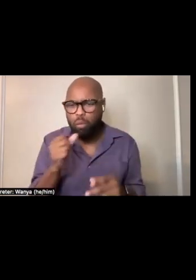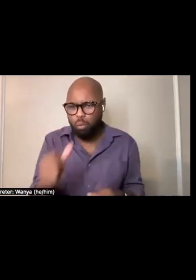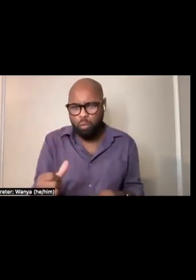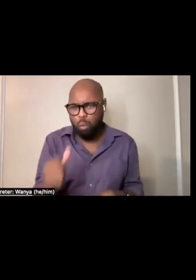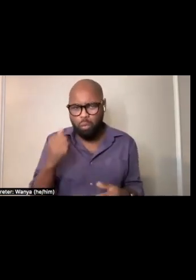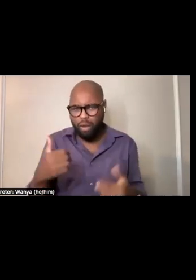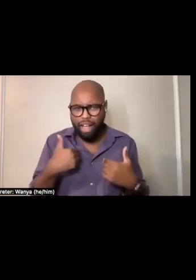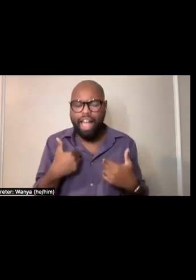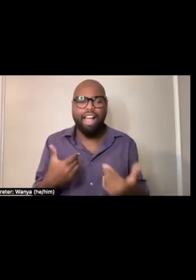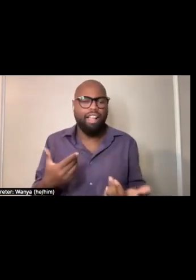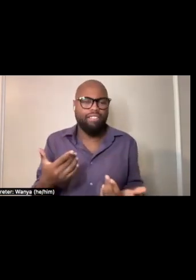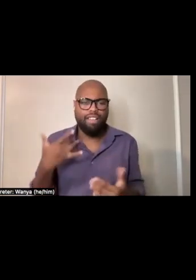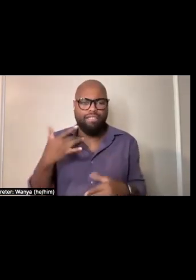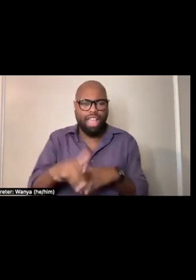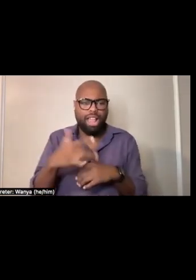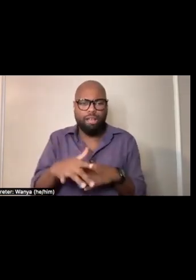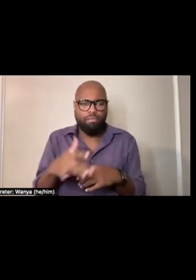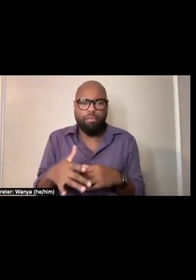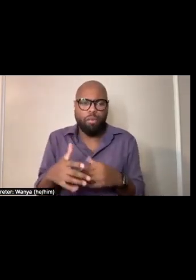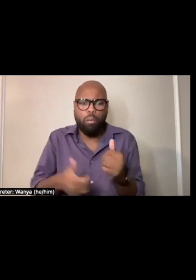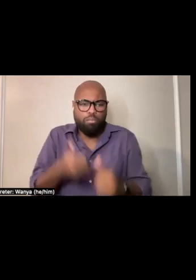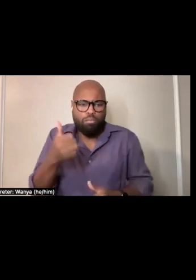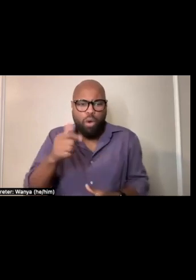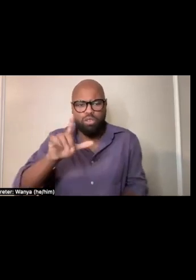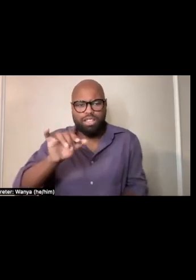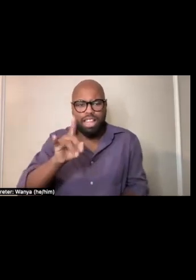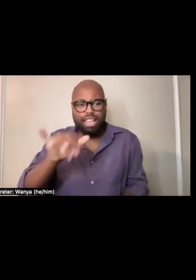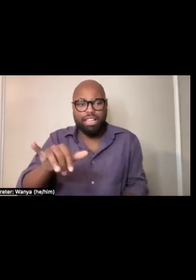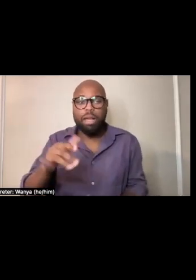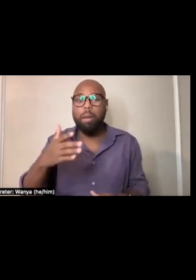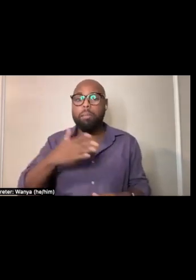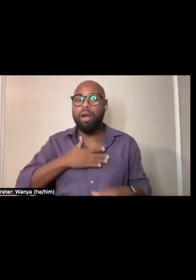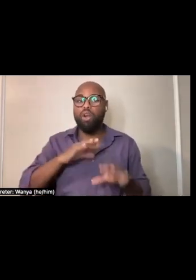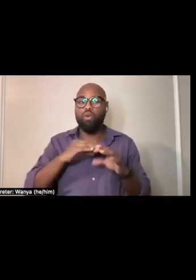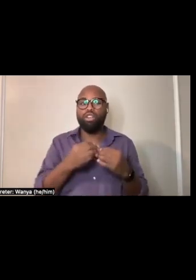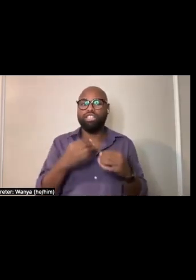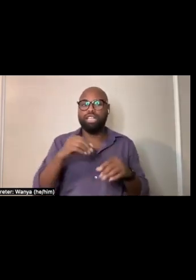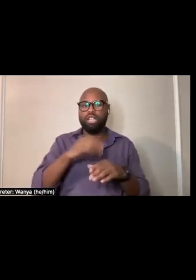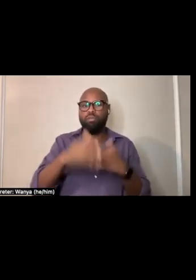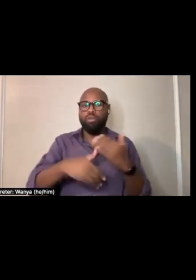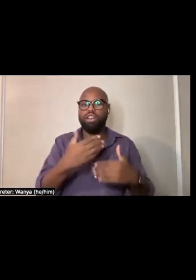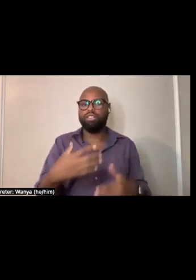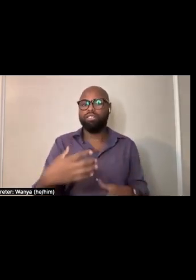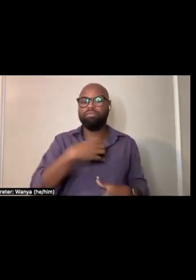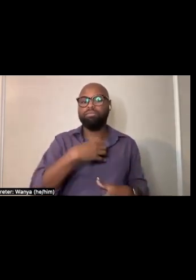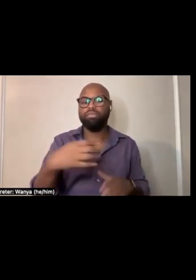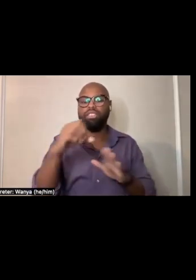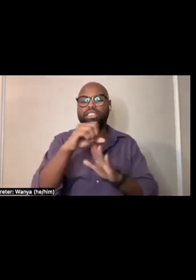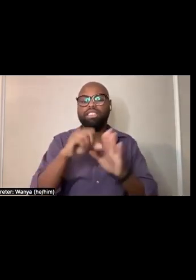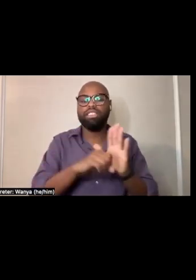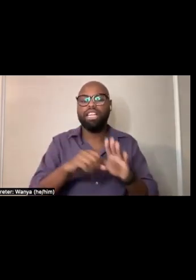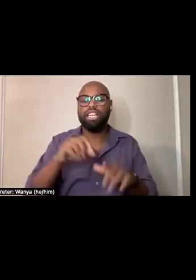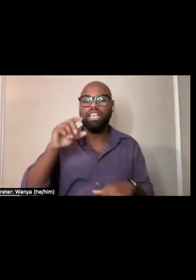Where my organization is in the process of filing complaints with the State Department of Fair Employment and Housing,